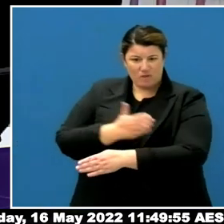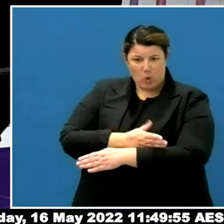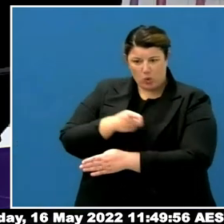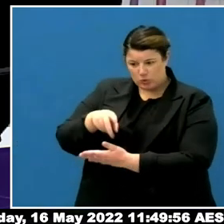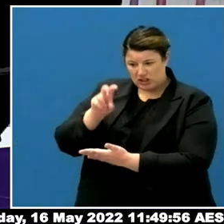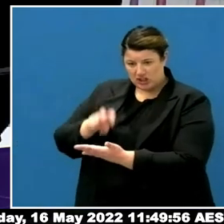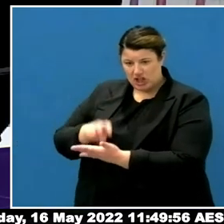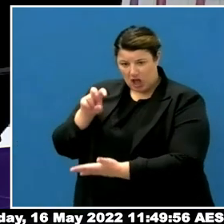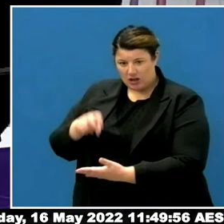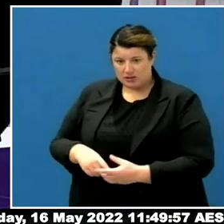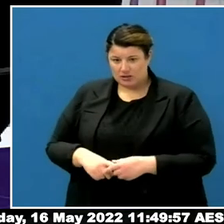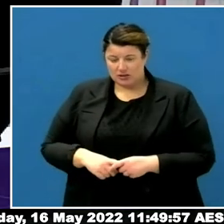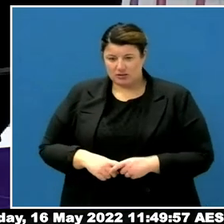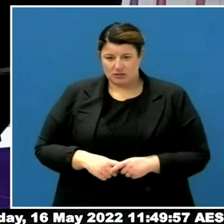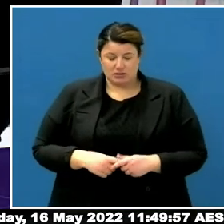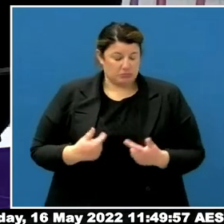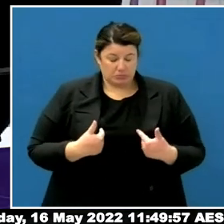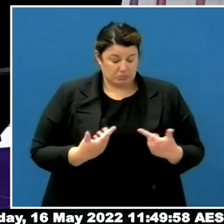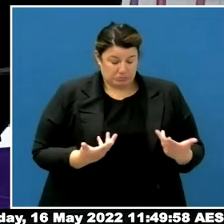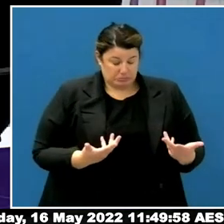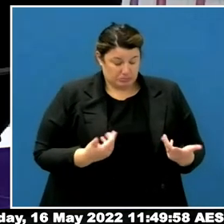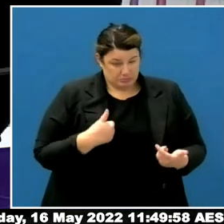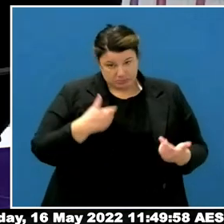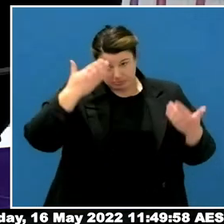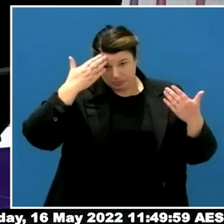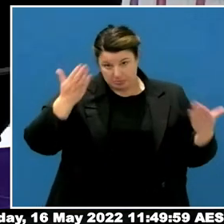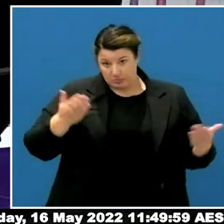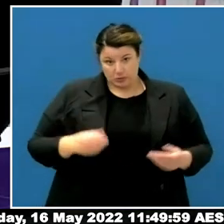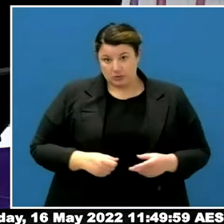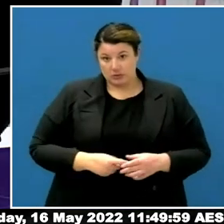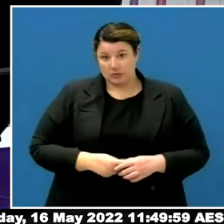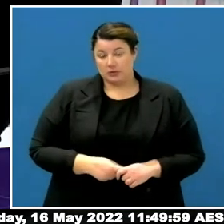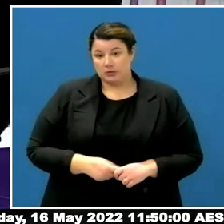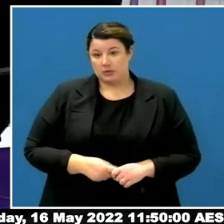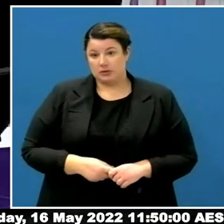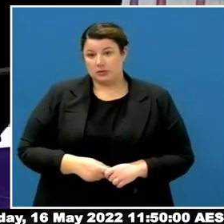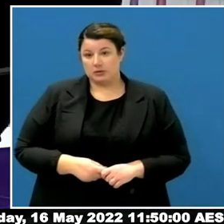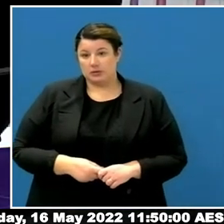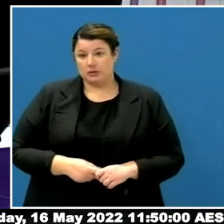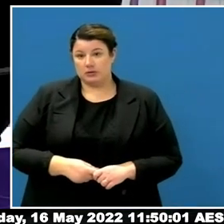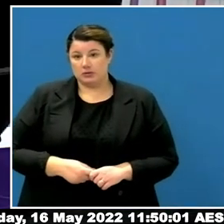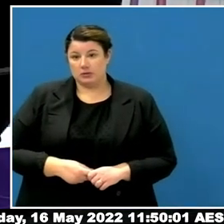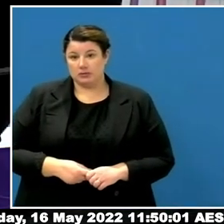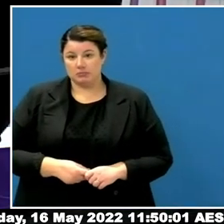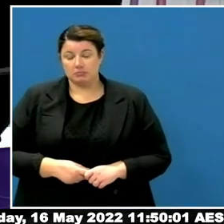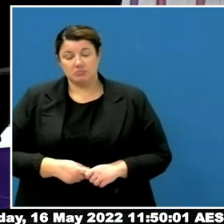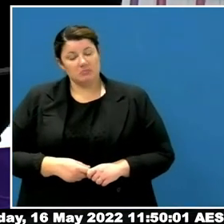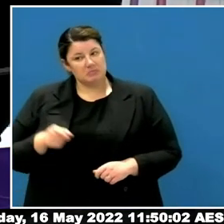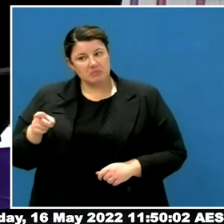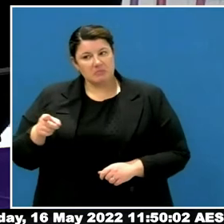you? SALLY: No. No. CHAIR: No doubt this is something Mr Fogarty may wish to explore in